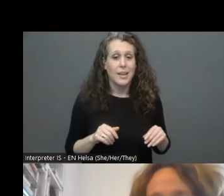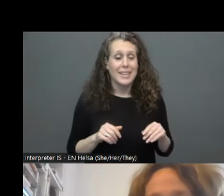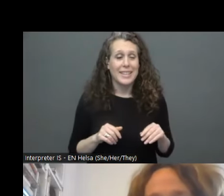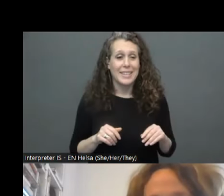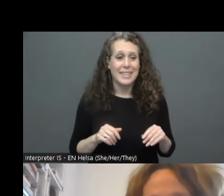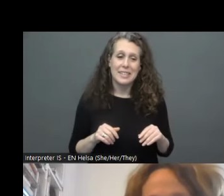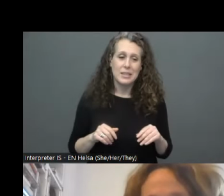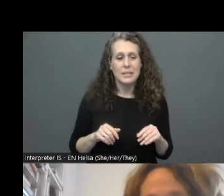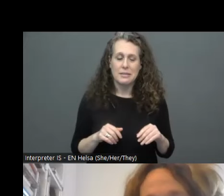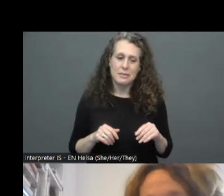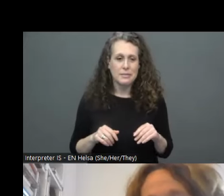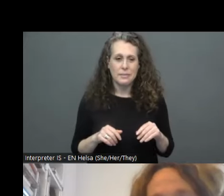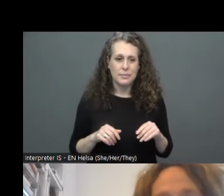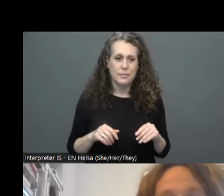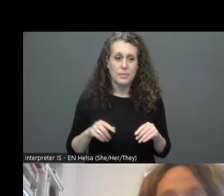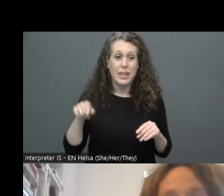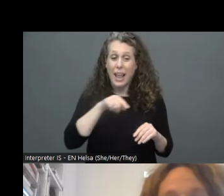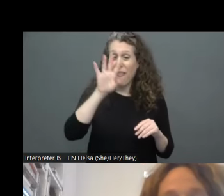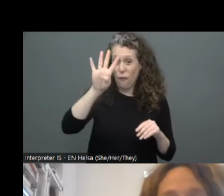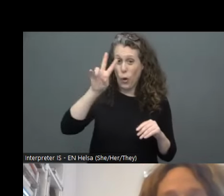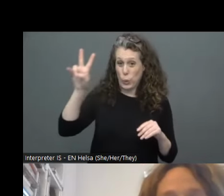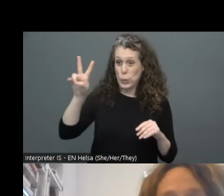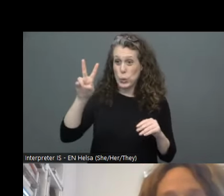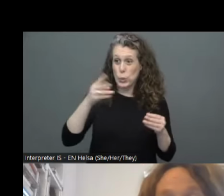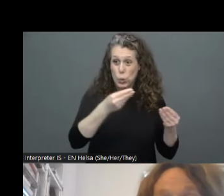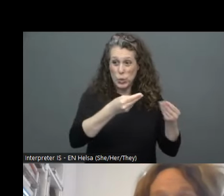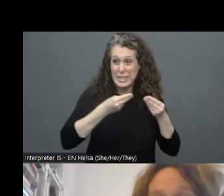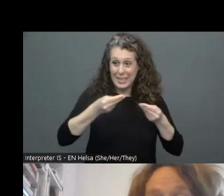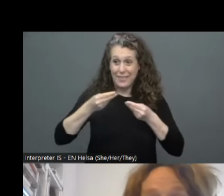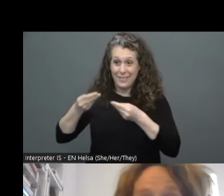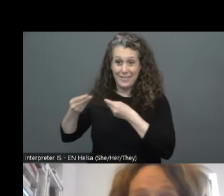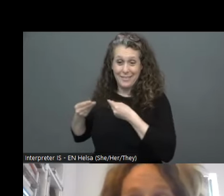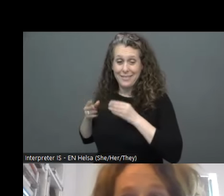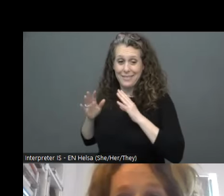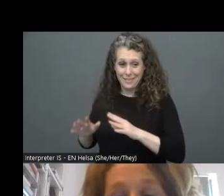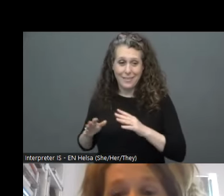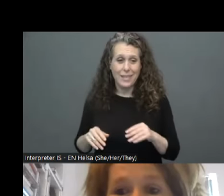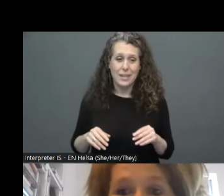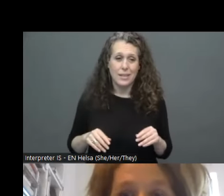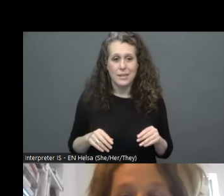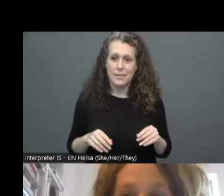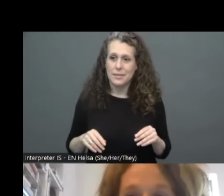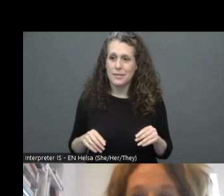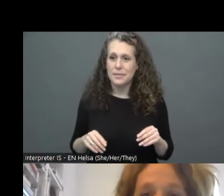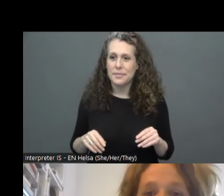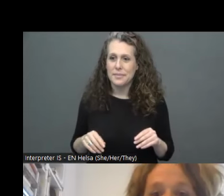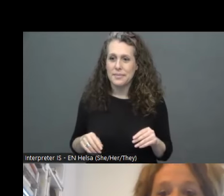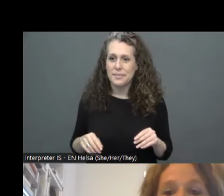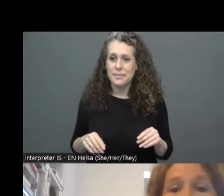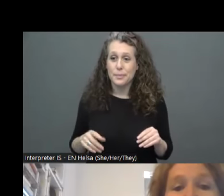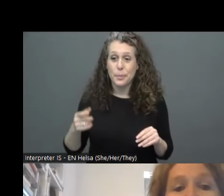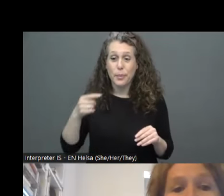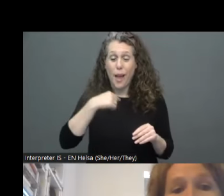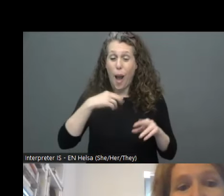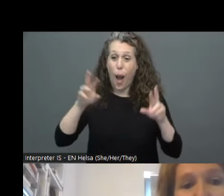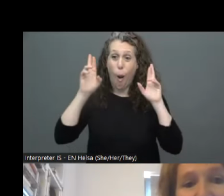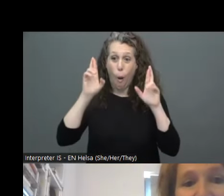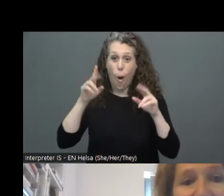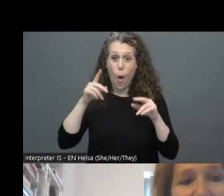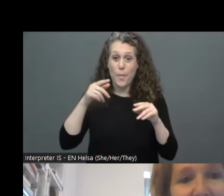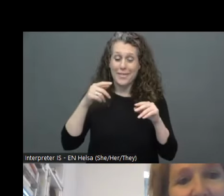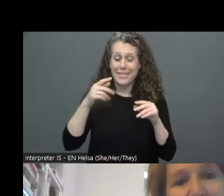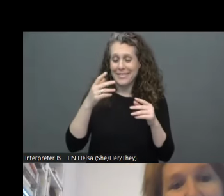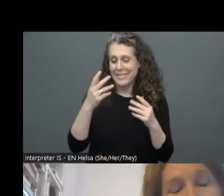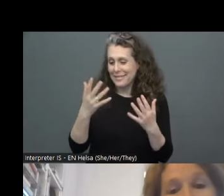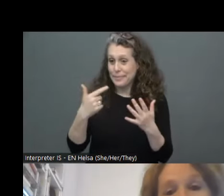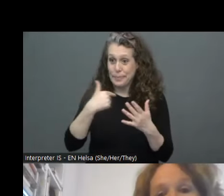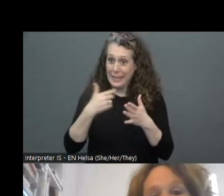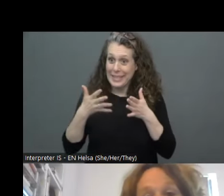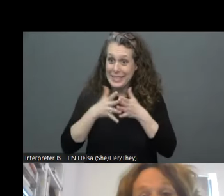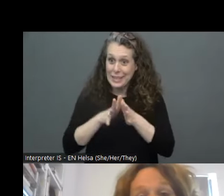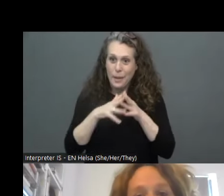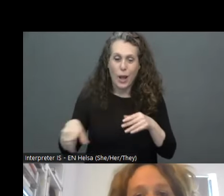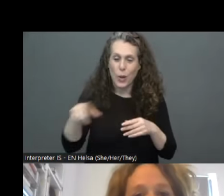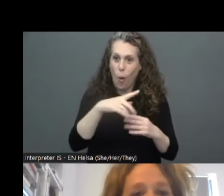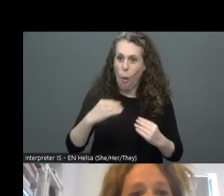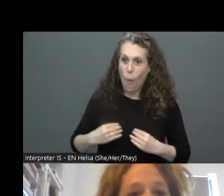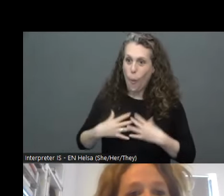of the received good practices, and I hope you will find inspiration from the submissions.